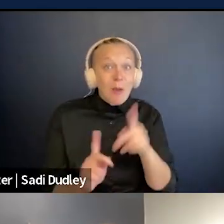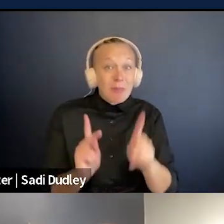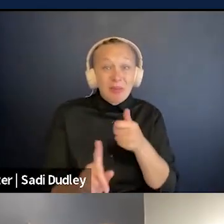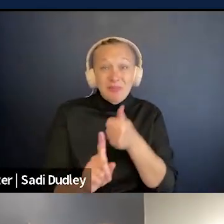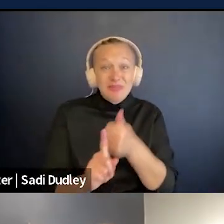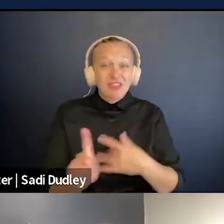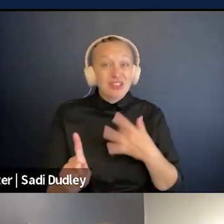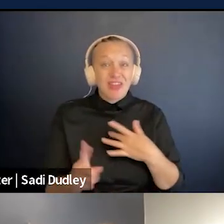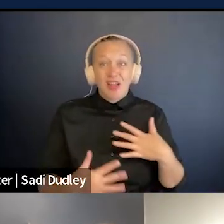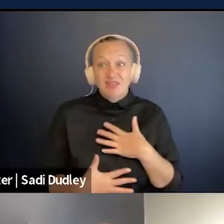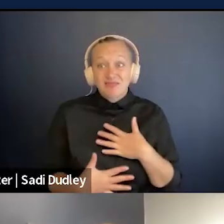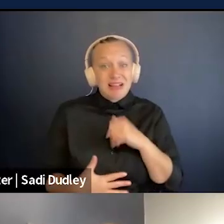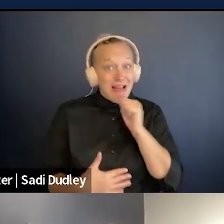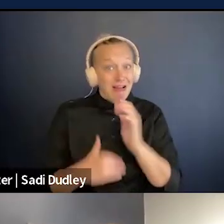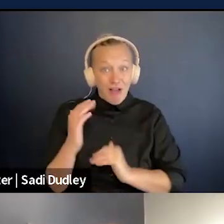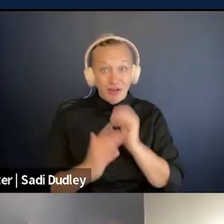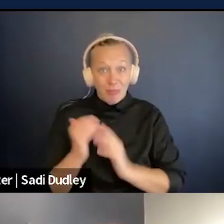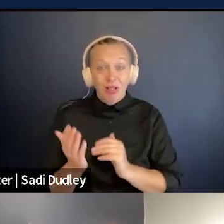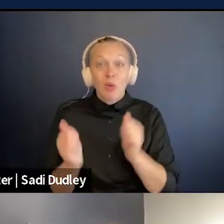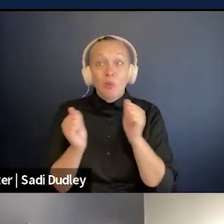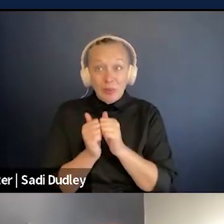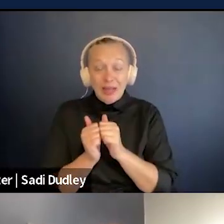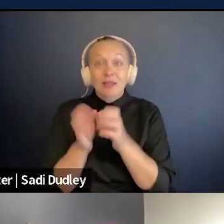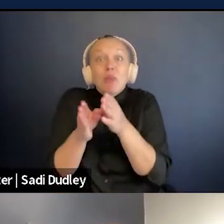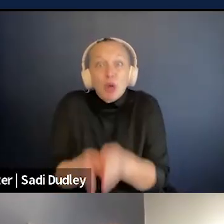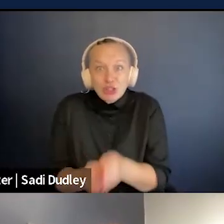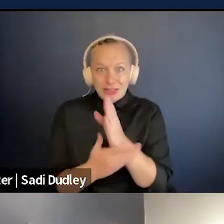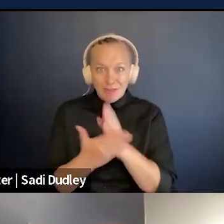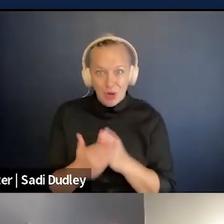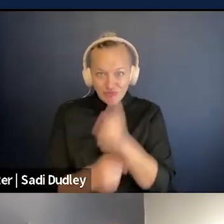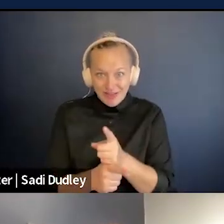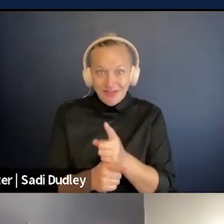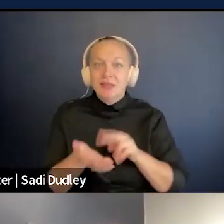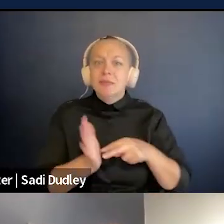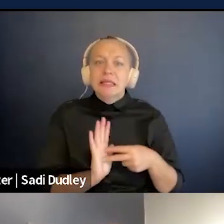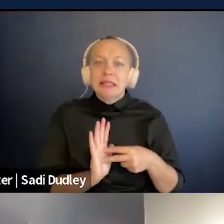So, you know, when disabled people are advocating for different issues, right, we have an approach that says, like.